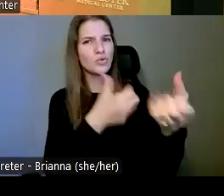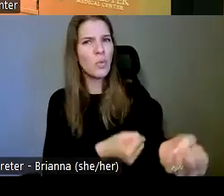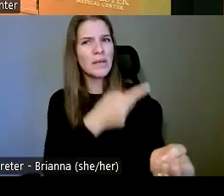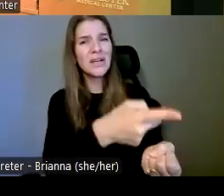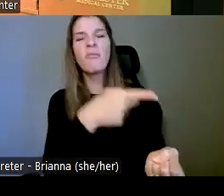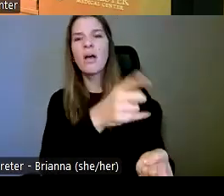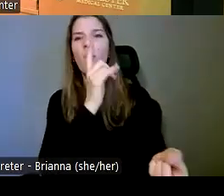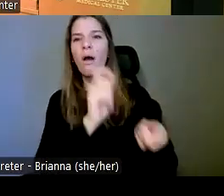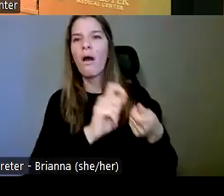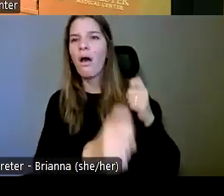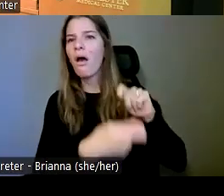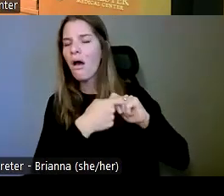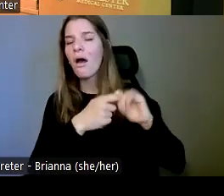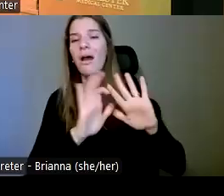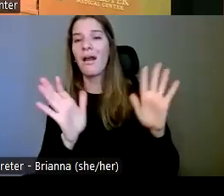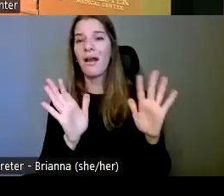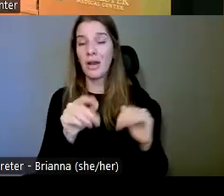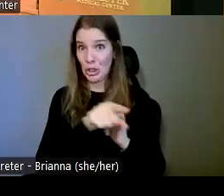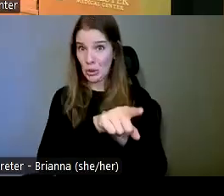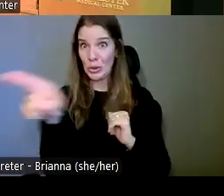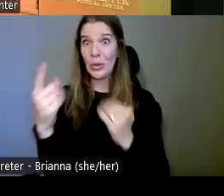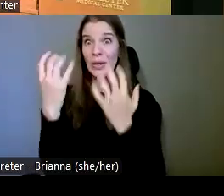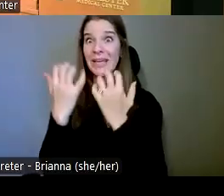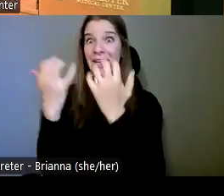what's the first instinct of anybody in this room when you're going through a hard time as you look